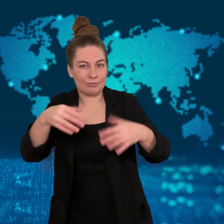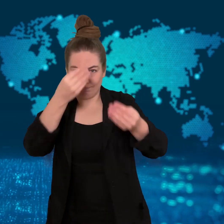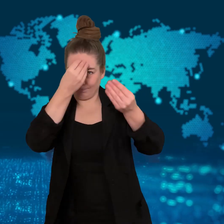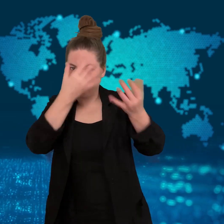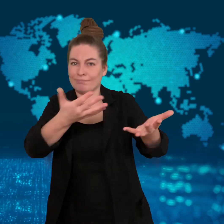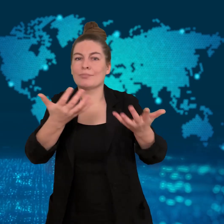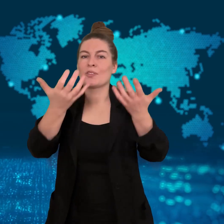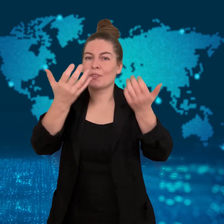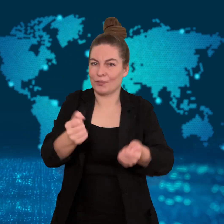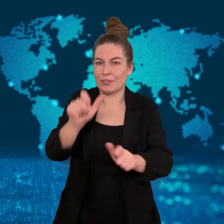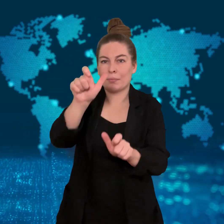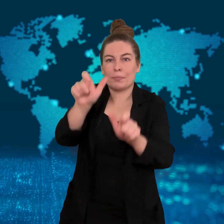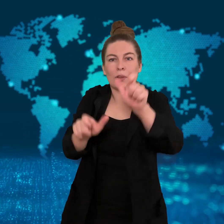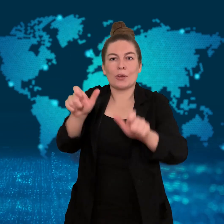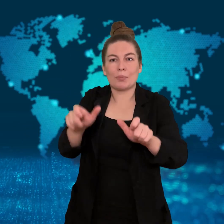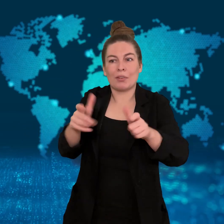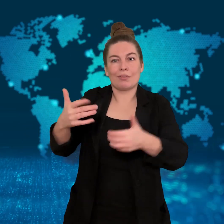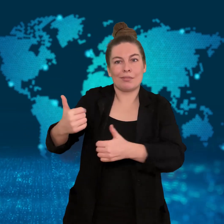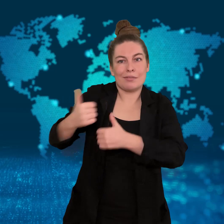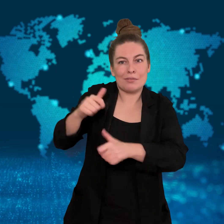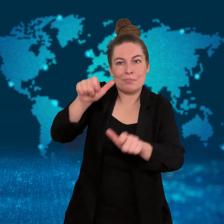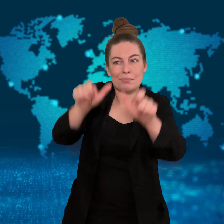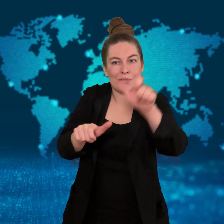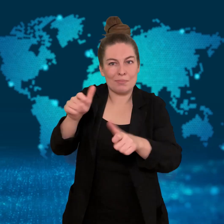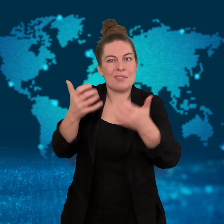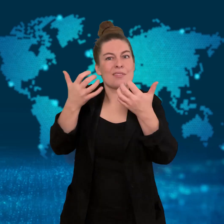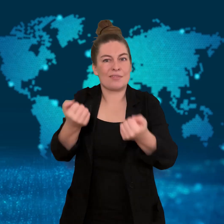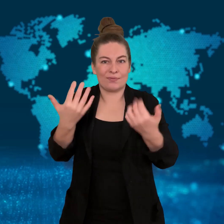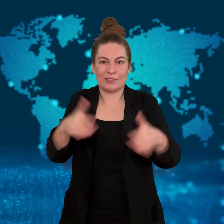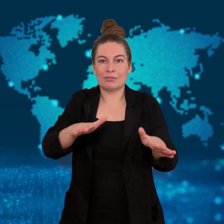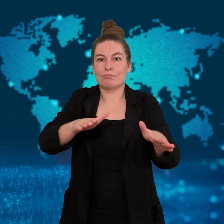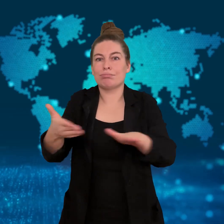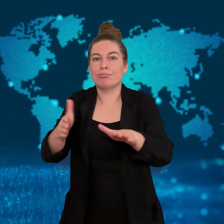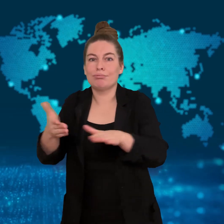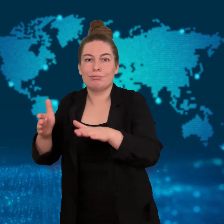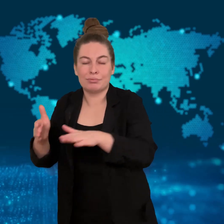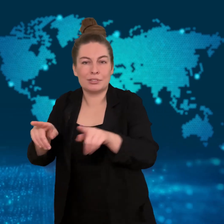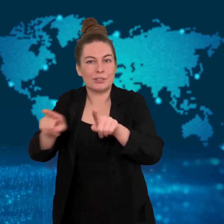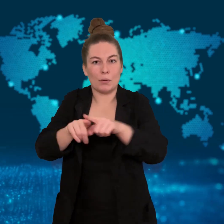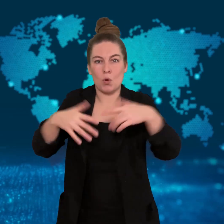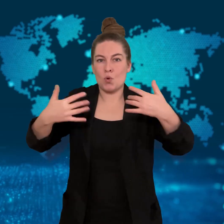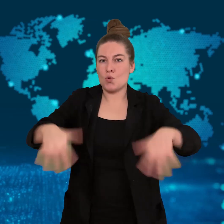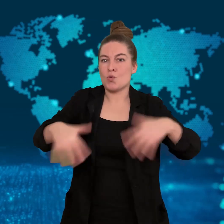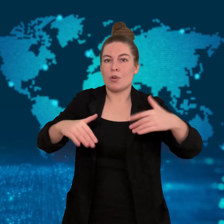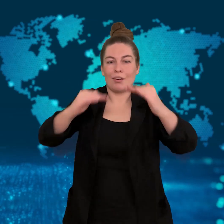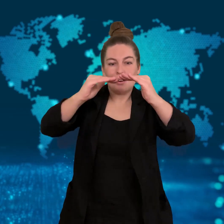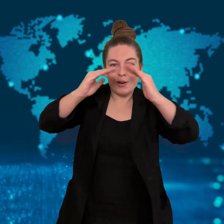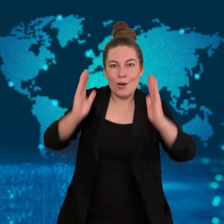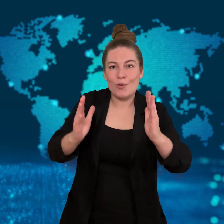but Syria reported several deaths of civilians